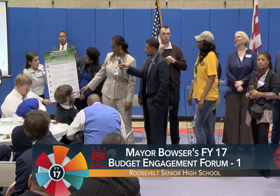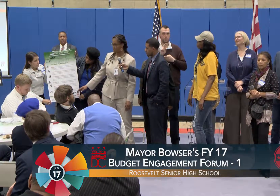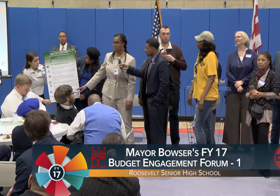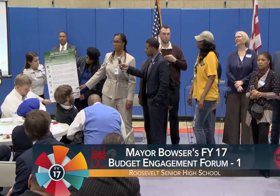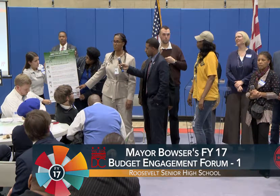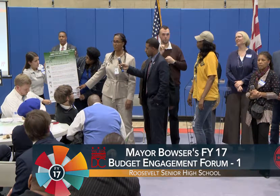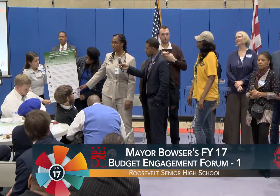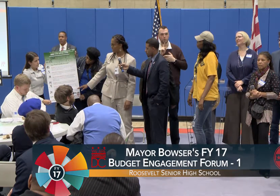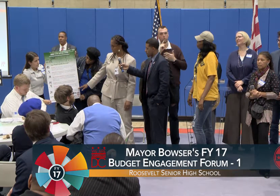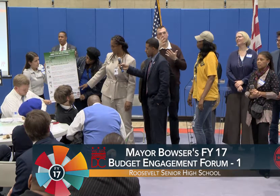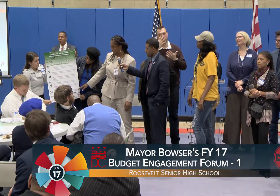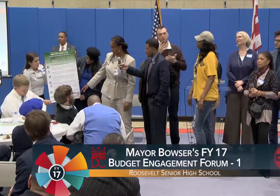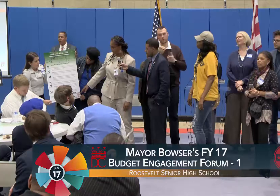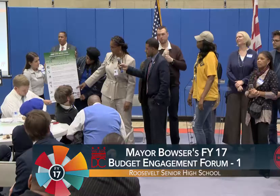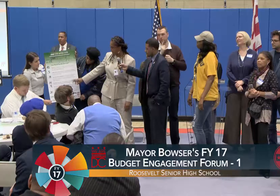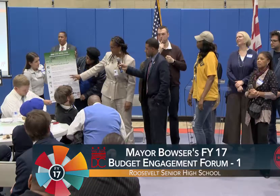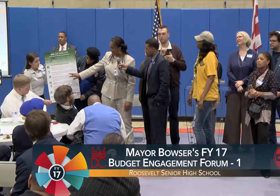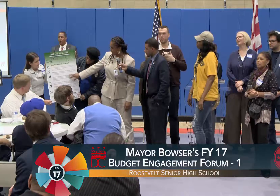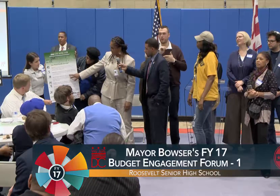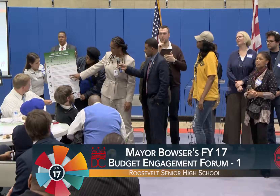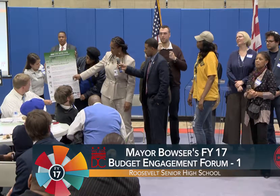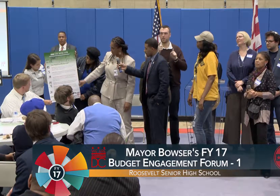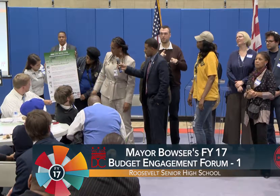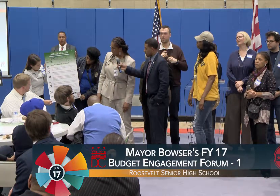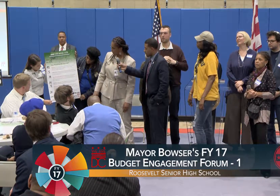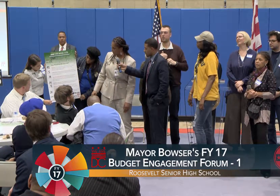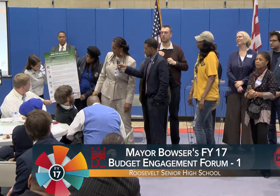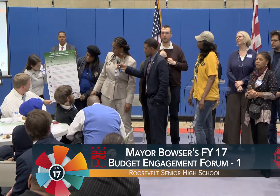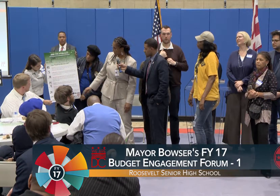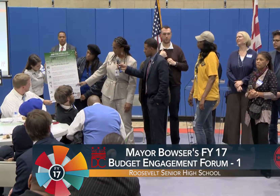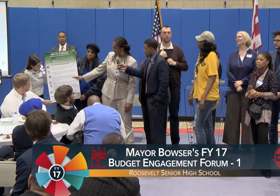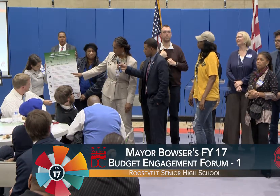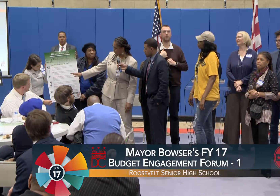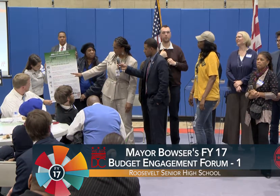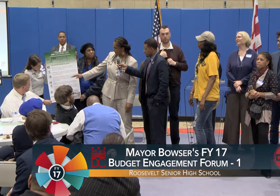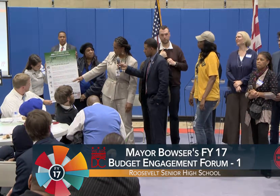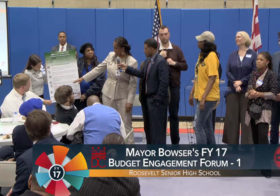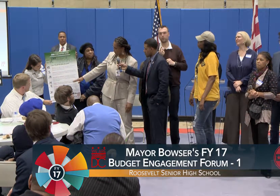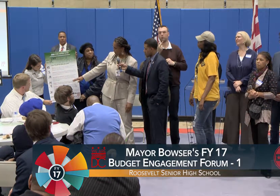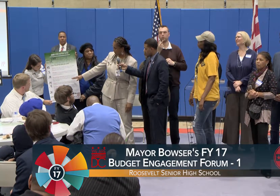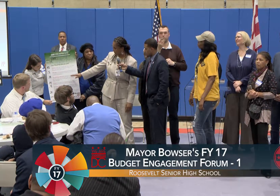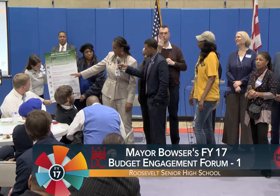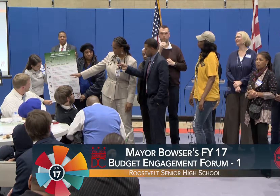UNFORTUNATE. WE WANT TO MAKE SURE THAT DOESN'T HAPPEN. THERE ARE TWO ALSO 14% AND 14%